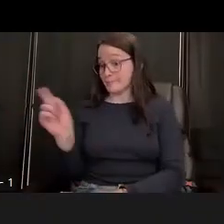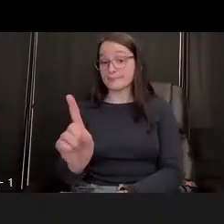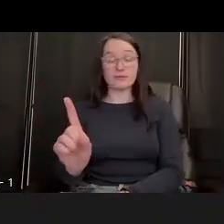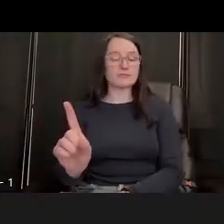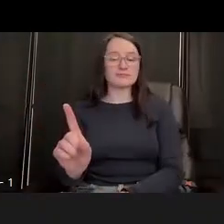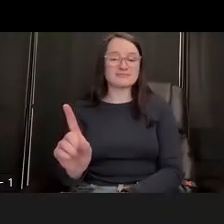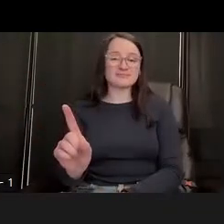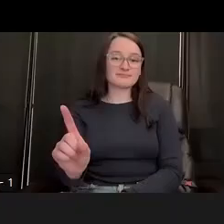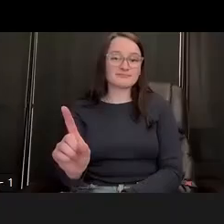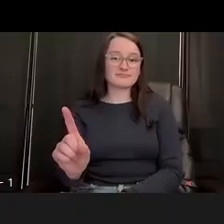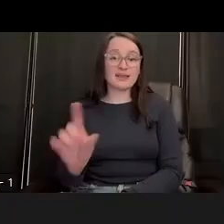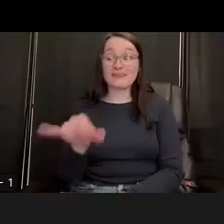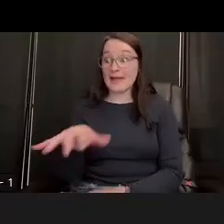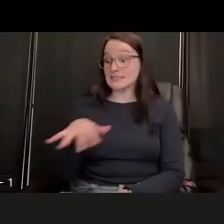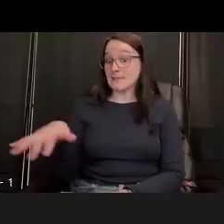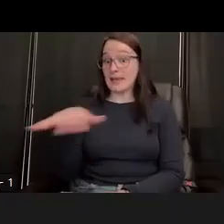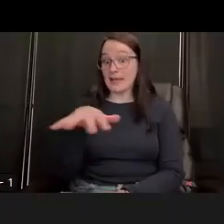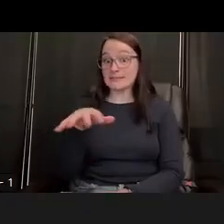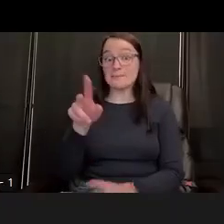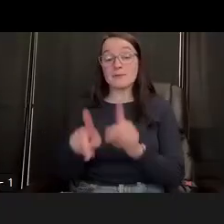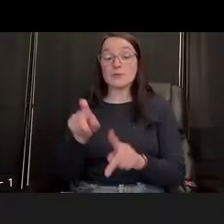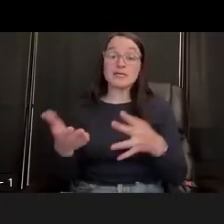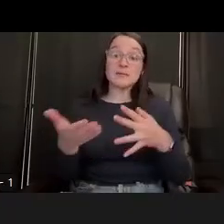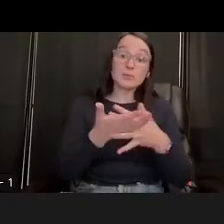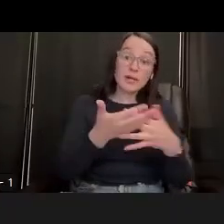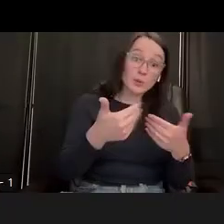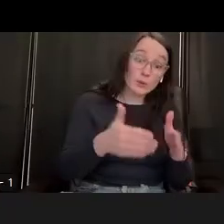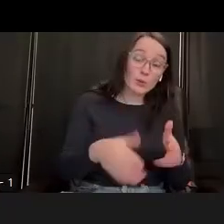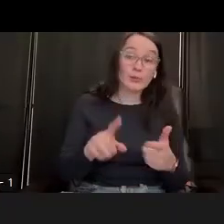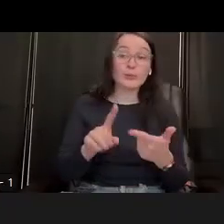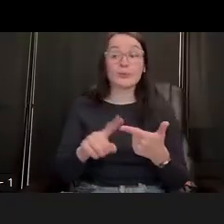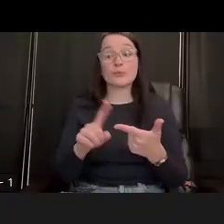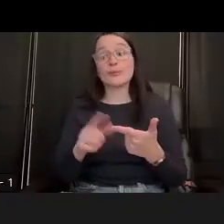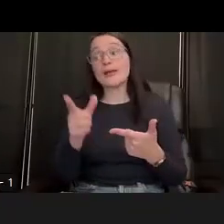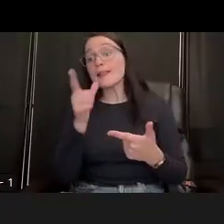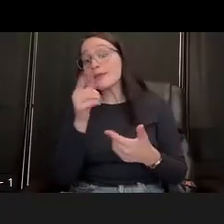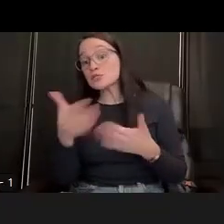are. People need to go and use the break rooms, need um lunchrooms, they need to get, you know,